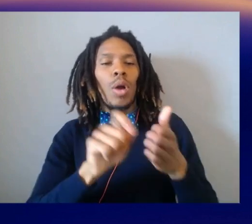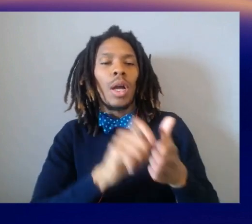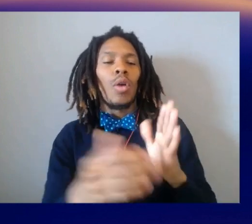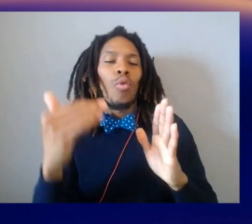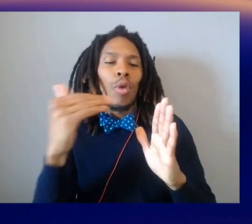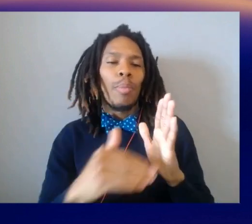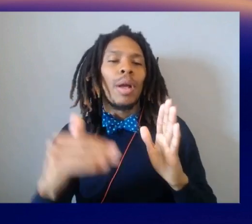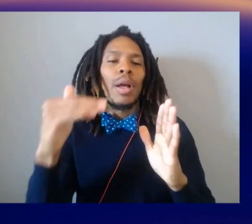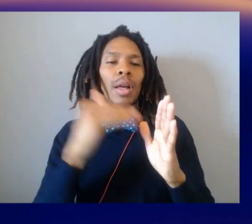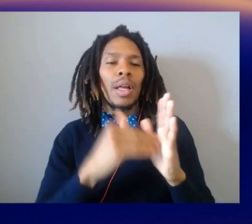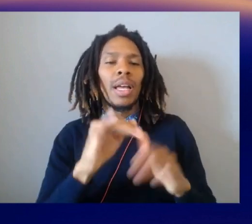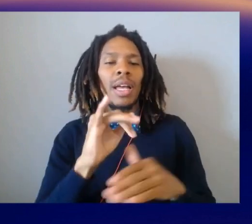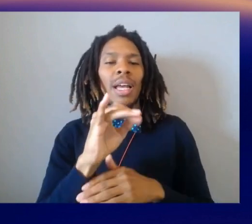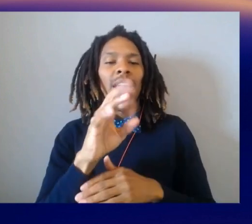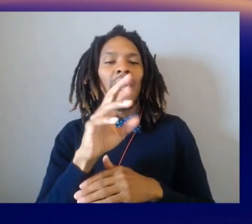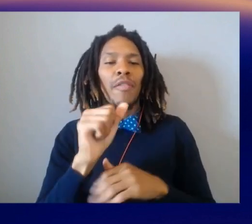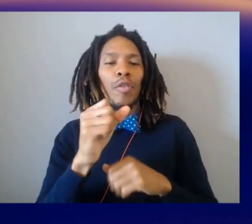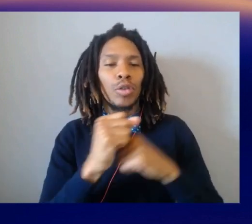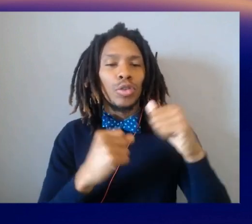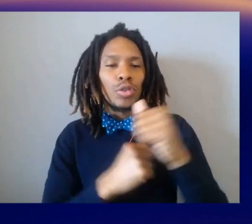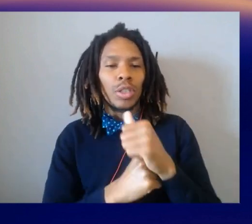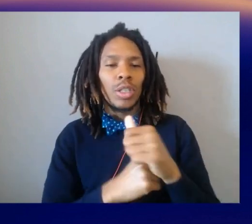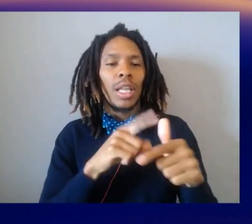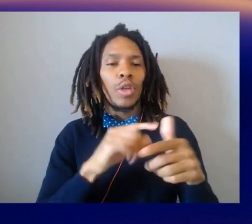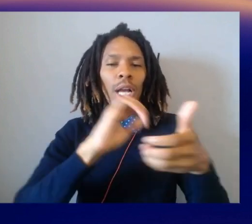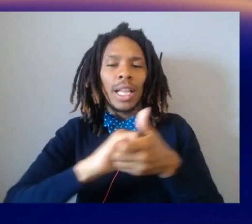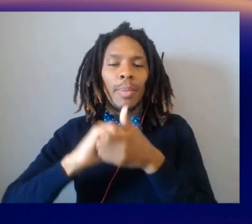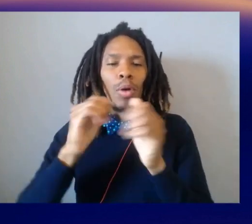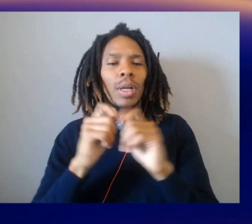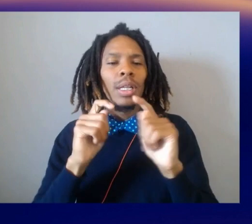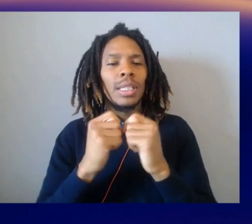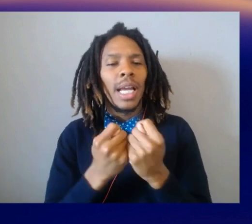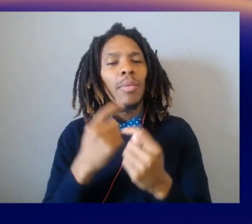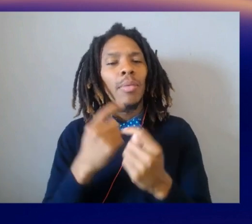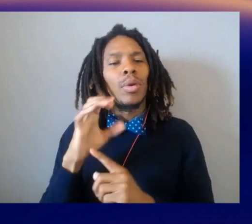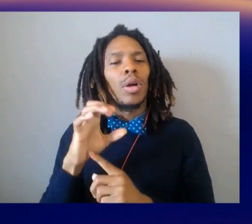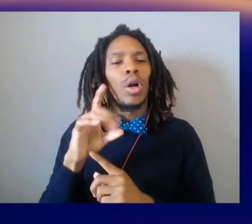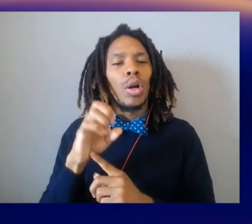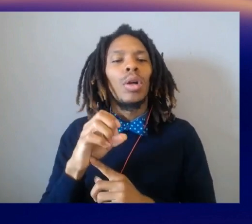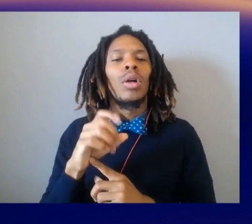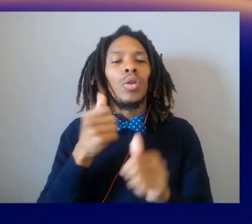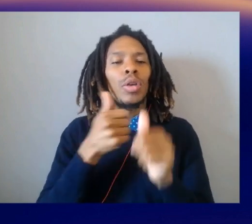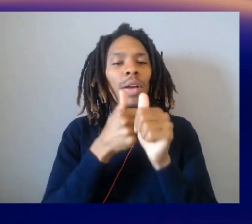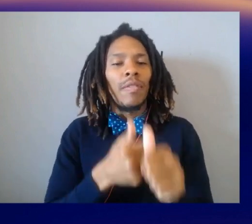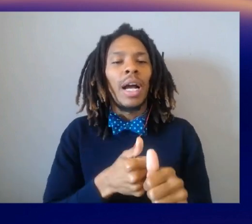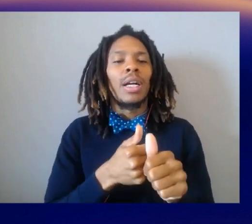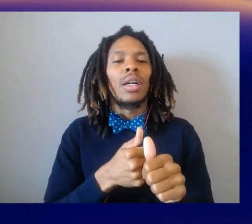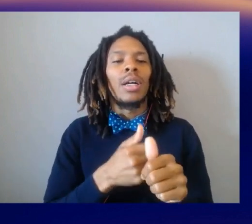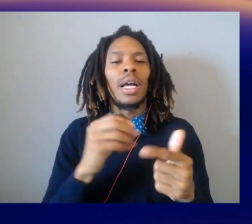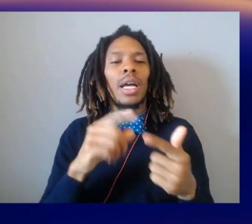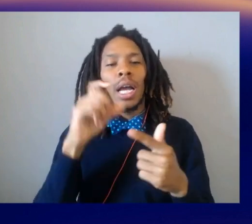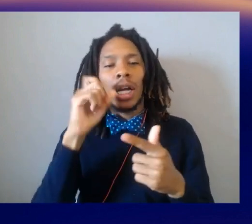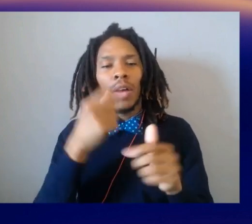that you can then collaborate with your team on. This allows you to adhere, to compliance and governance rules within your organization